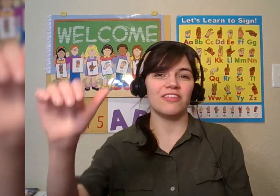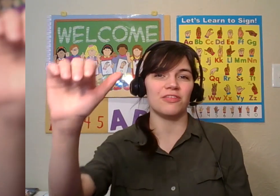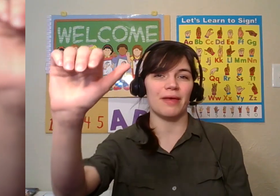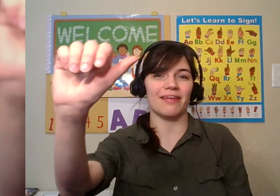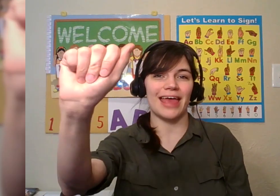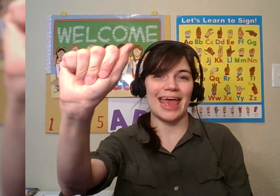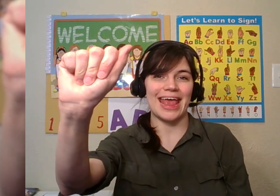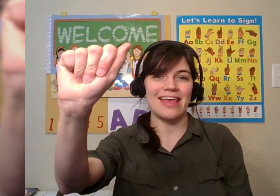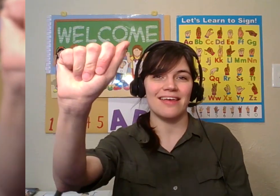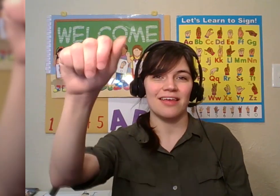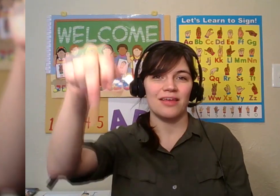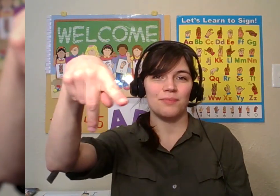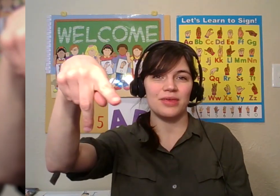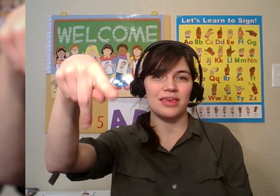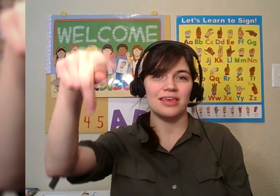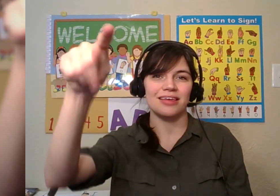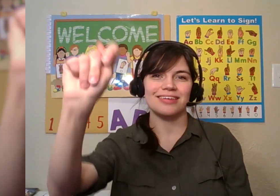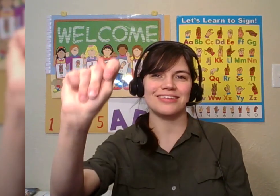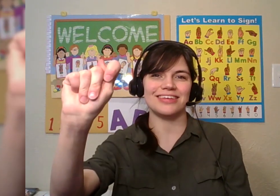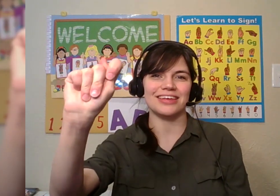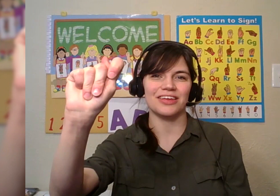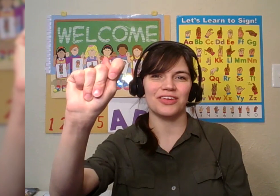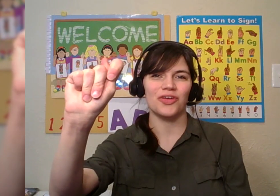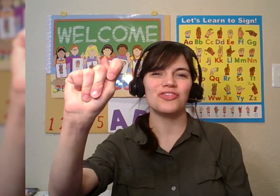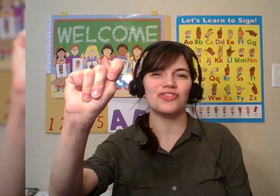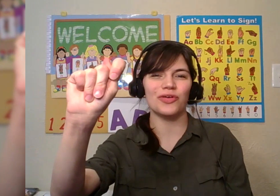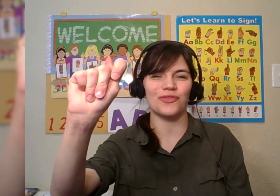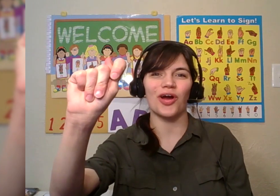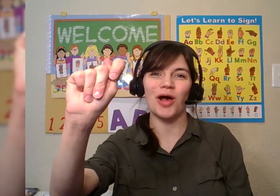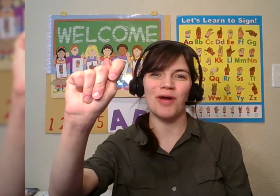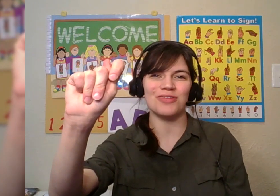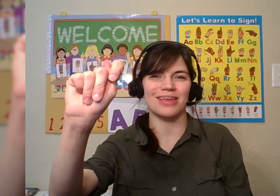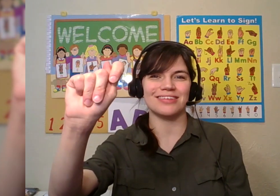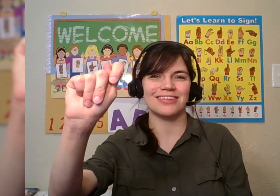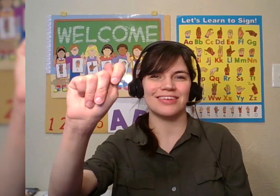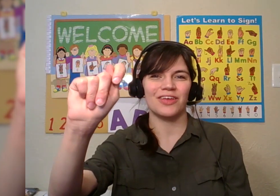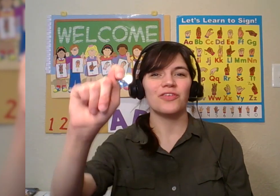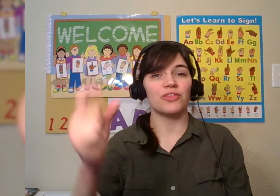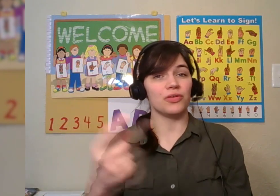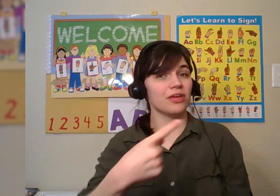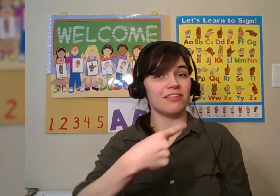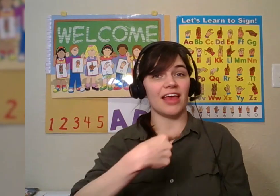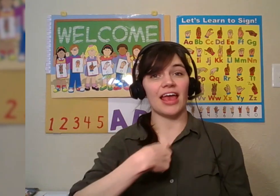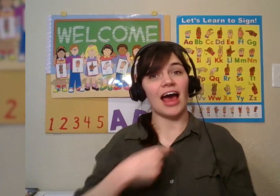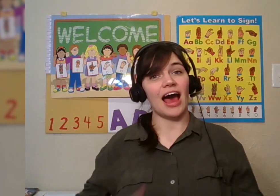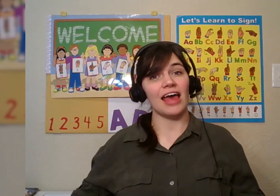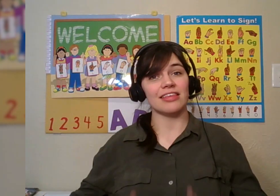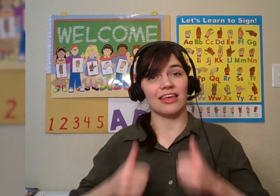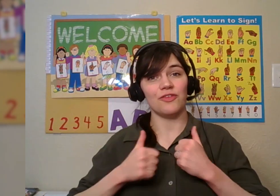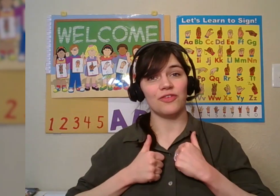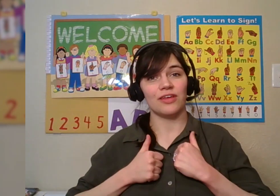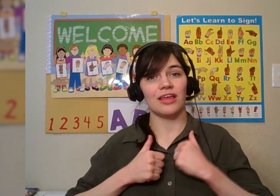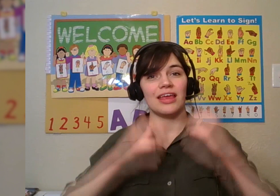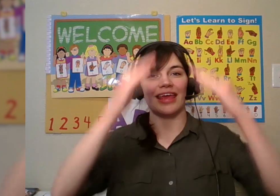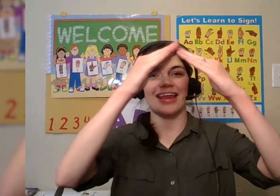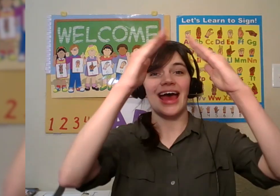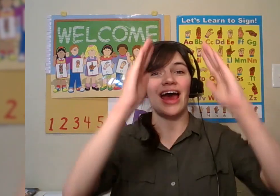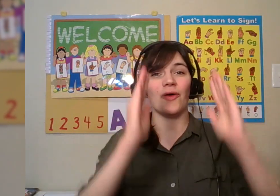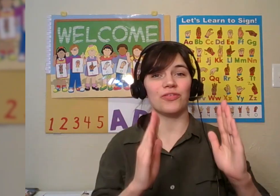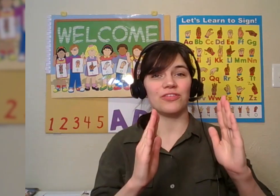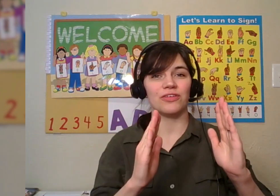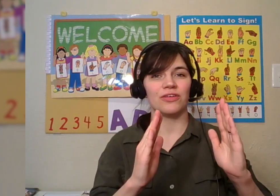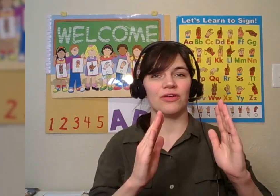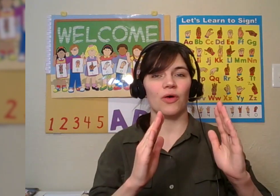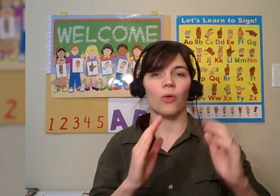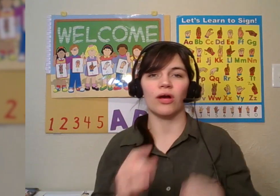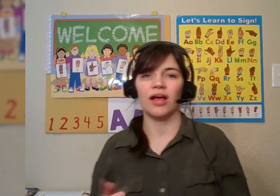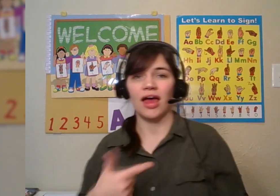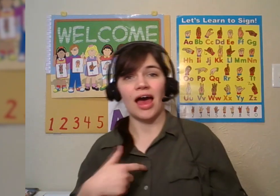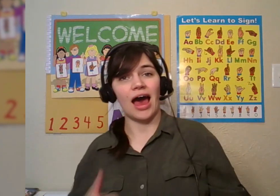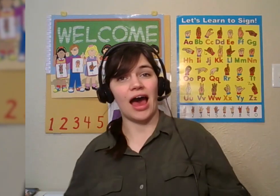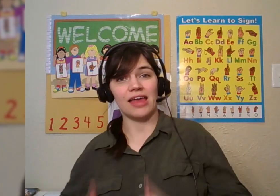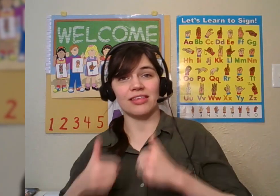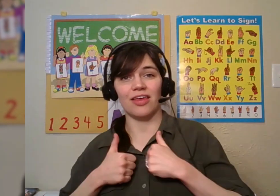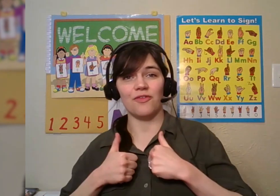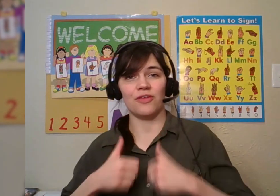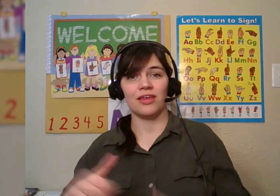spell A-P-T, short for apartment. So you can say "I live in a house," or "I live in